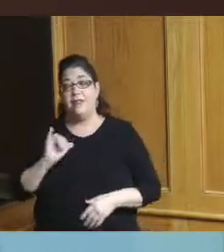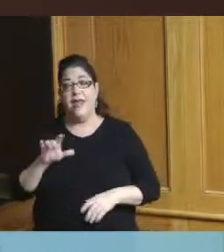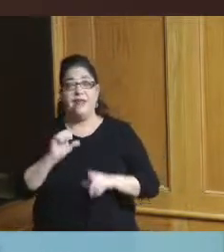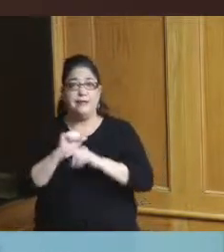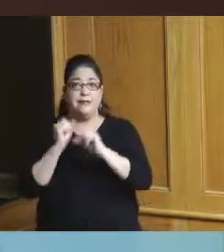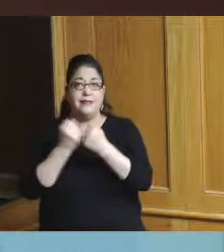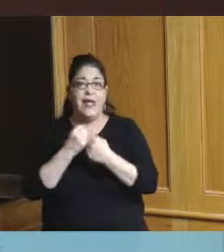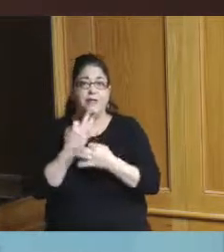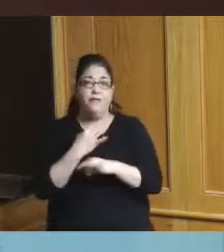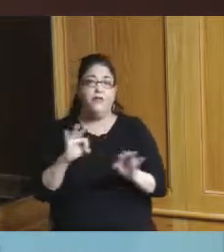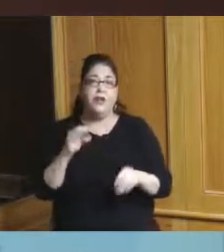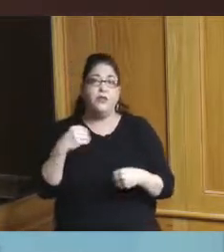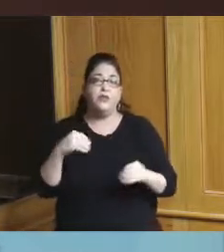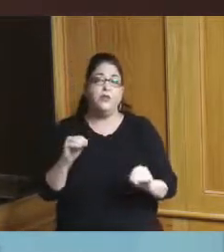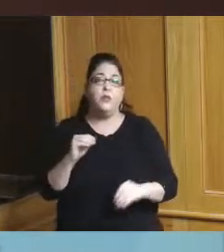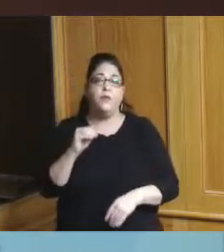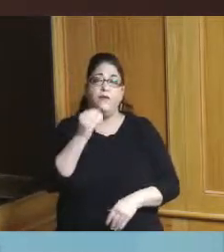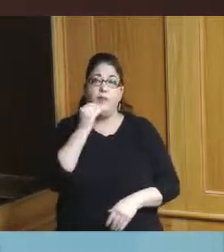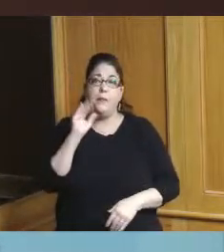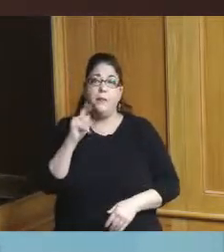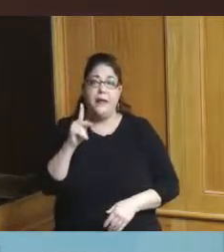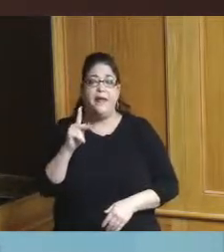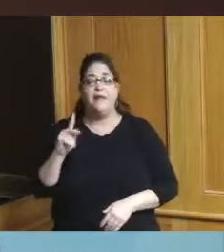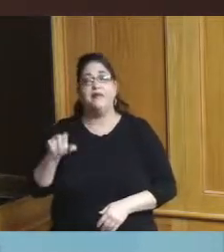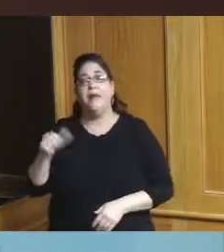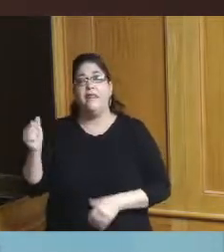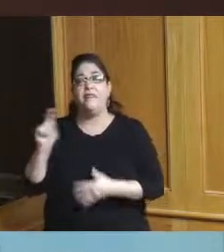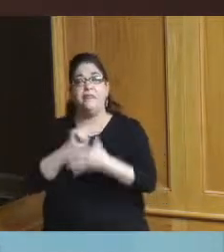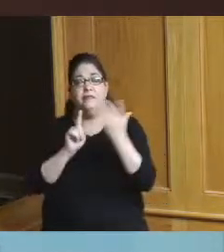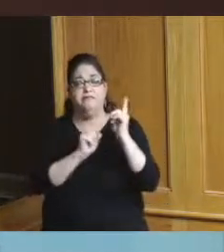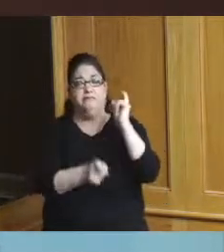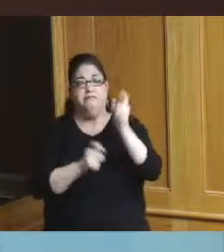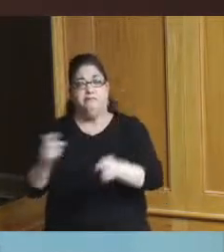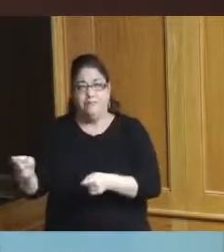are just a couple of the places that we've been able to award money last year